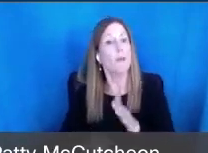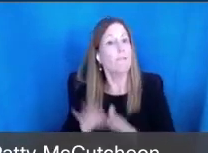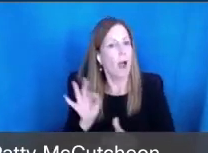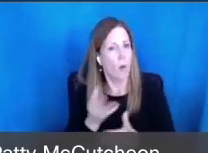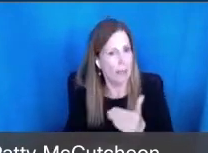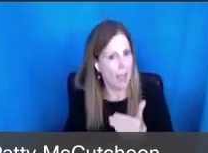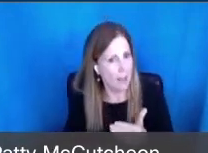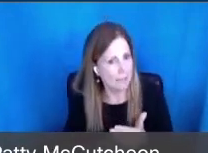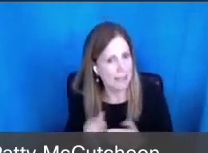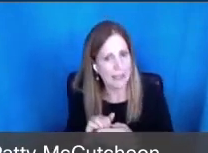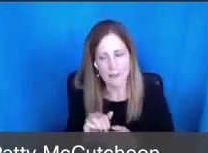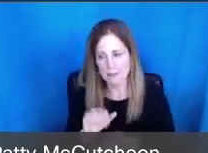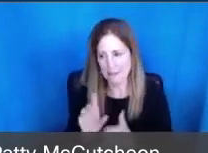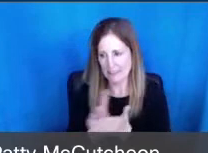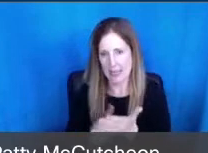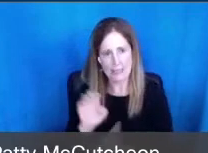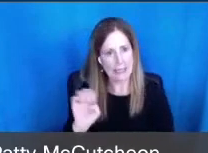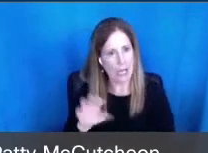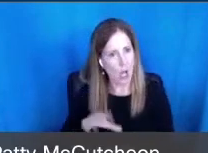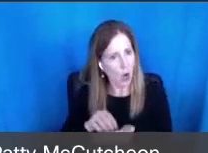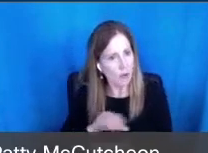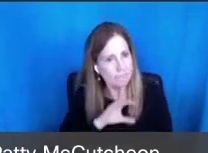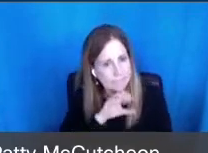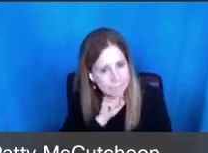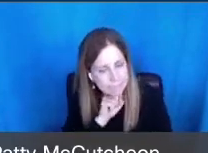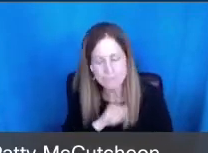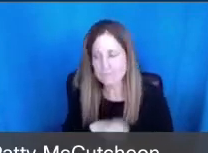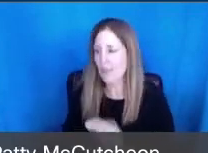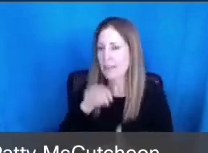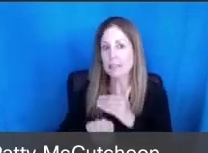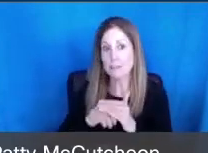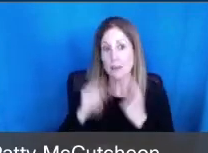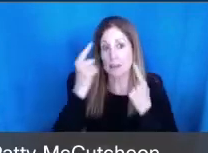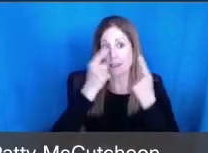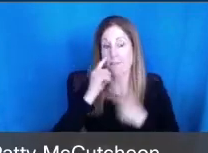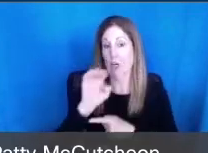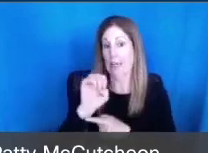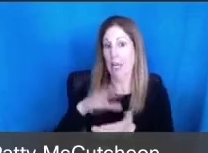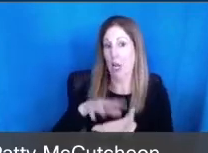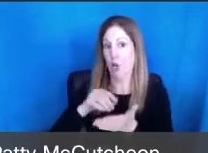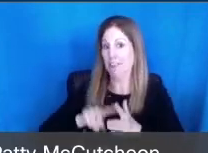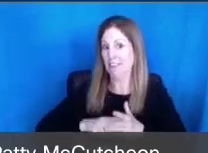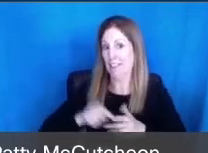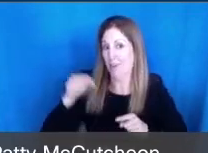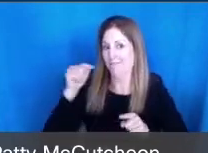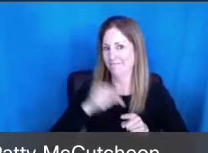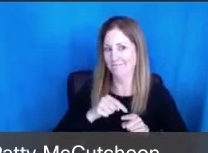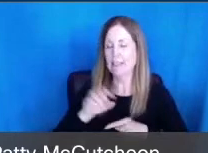of designing eLearning, which is where the accessibility considerations for eLearning need to start, and our CBT Train the Trainer programs